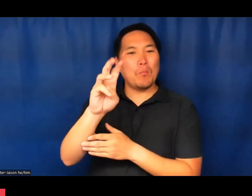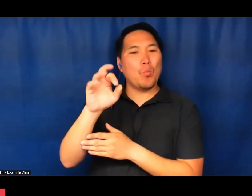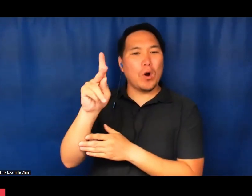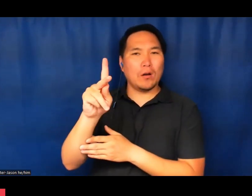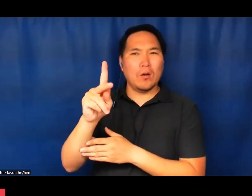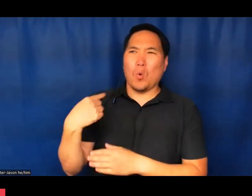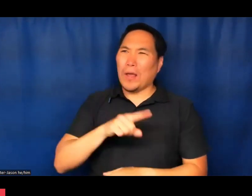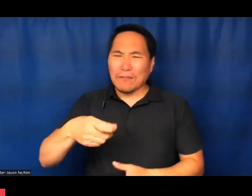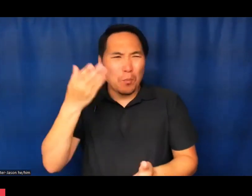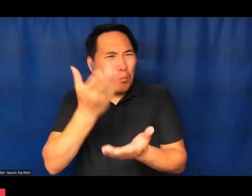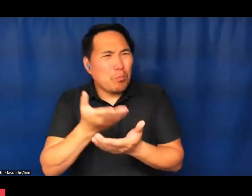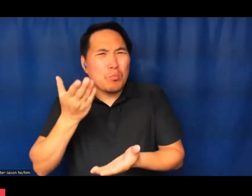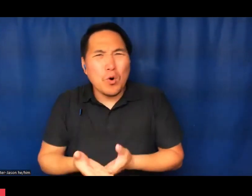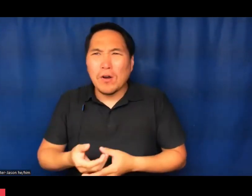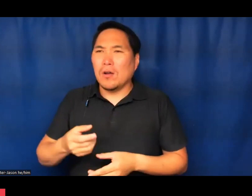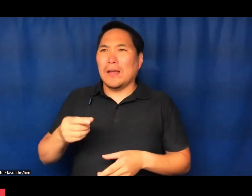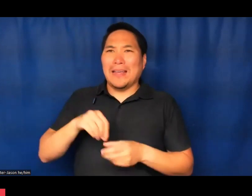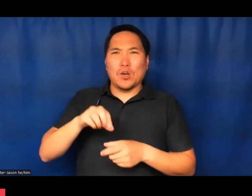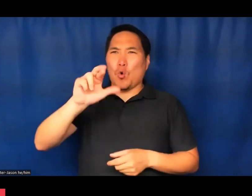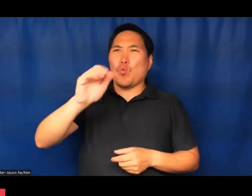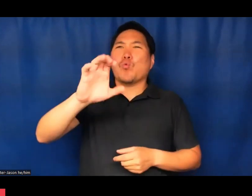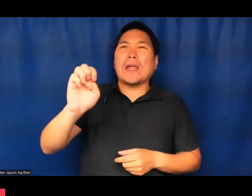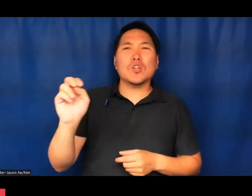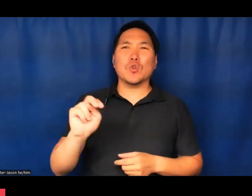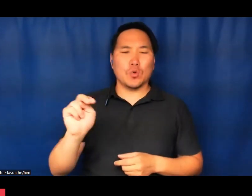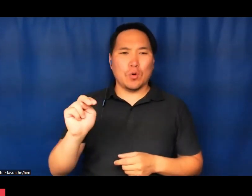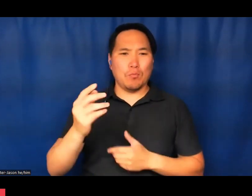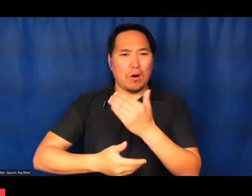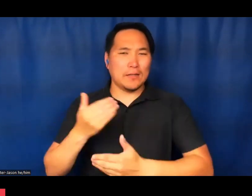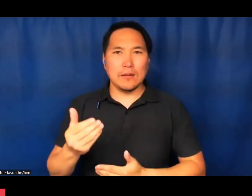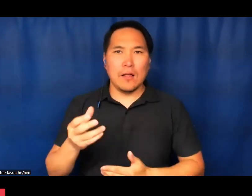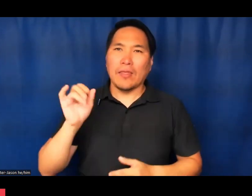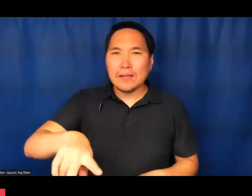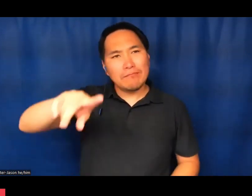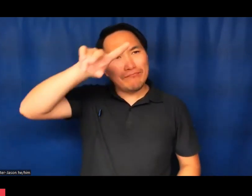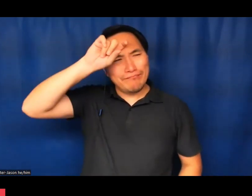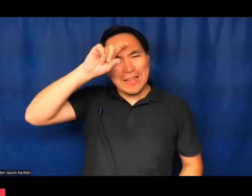rights claim in a race-neutral manner simply put is puzzling to say the least if not impossible